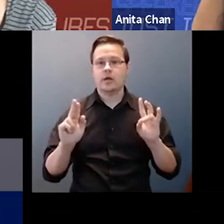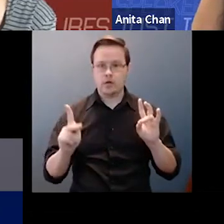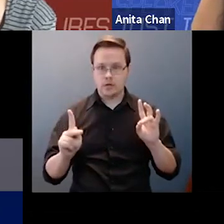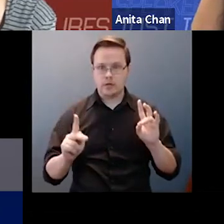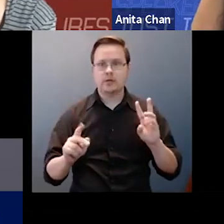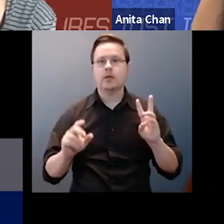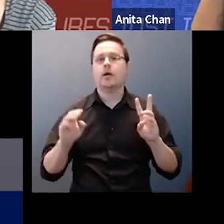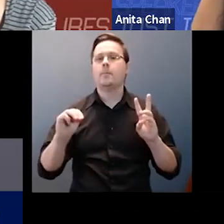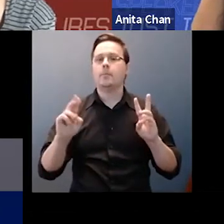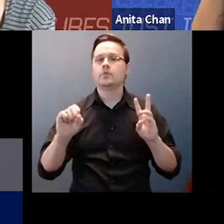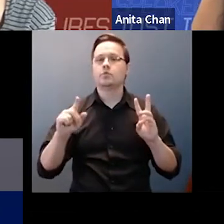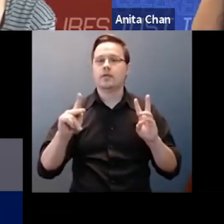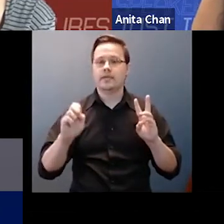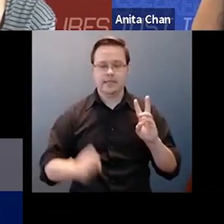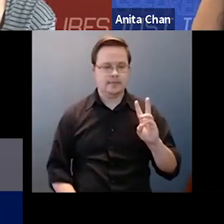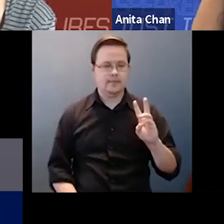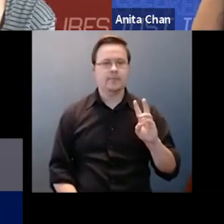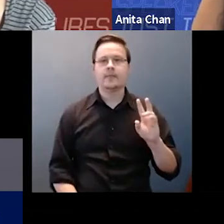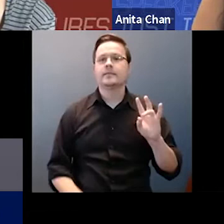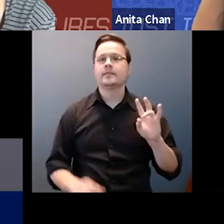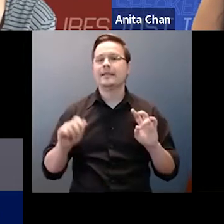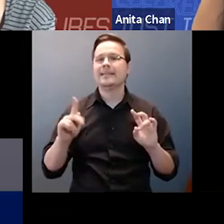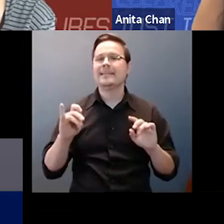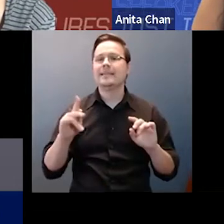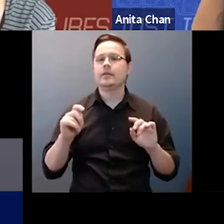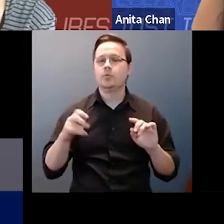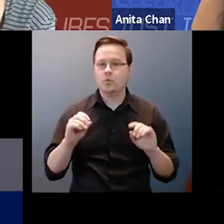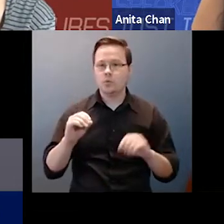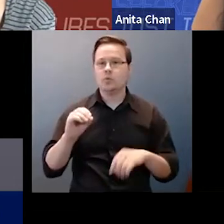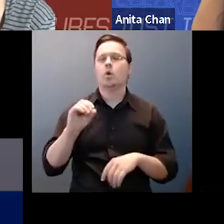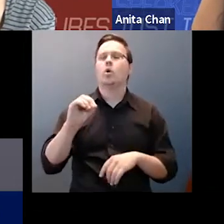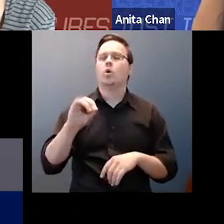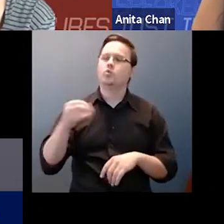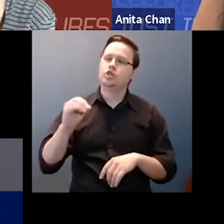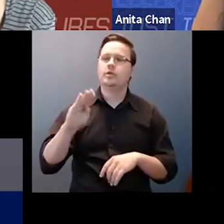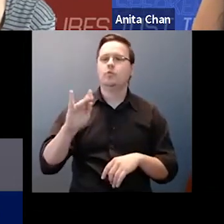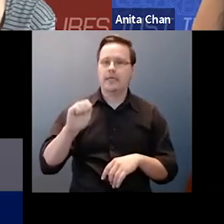Potawatomi, Ojibwe, and Chickasaw Nations.